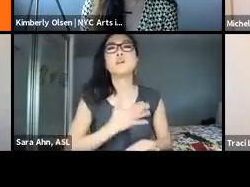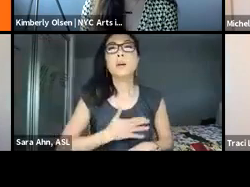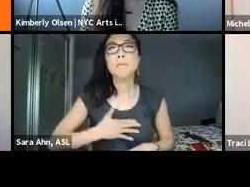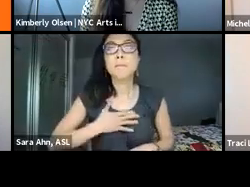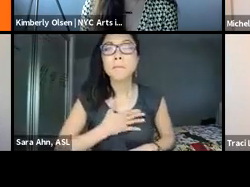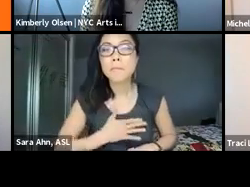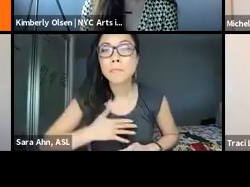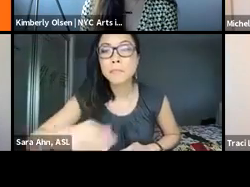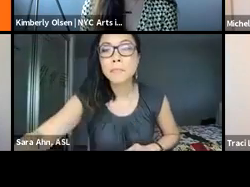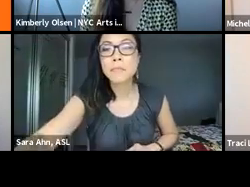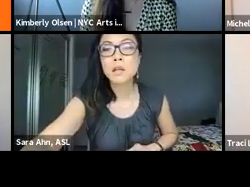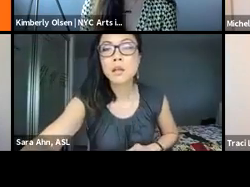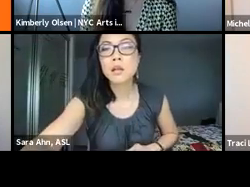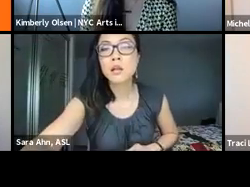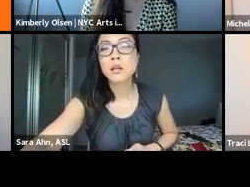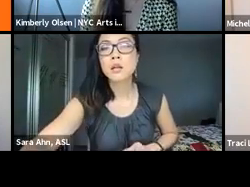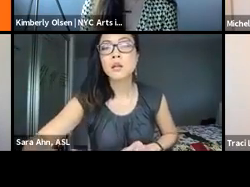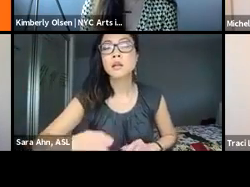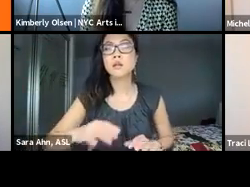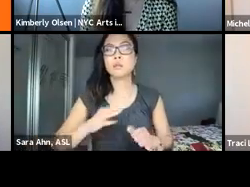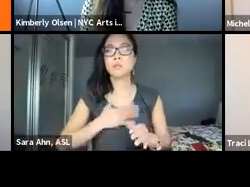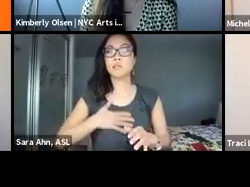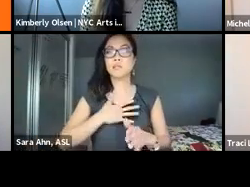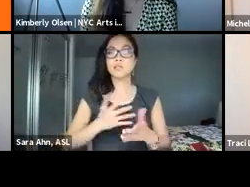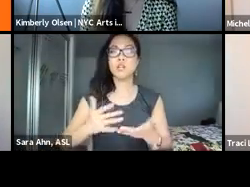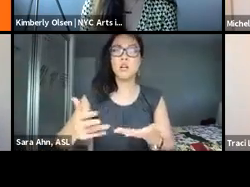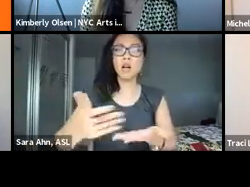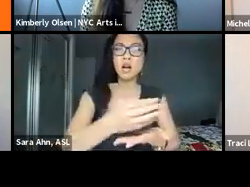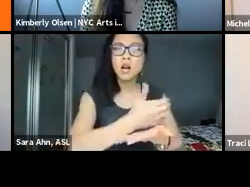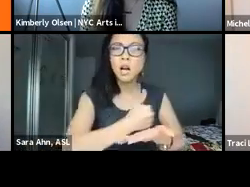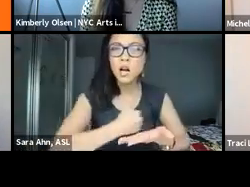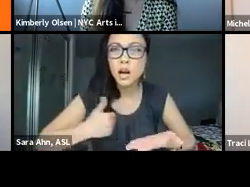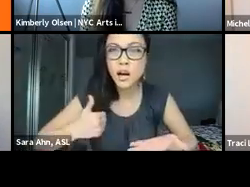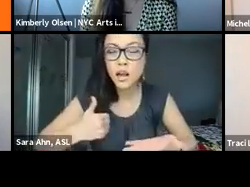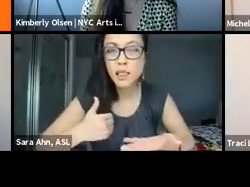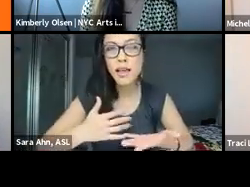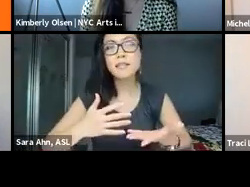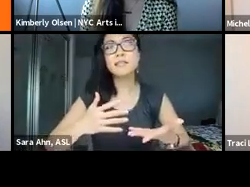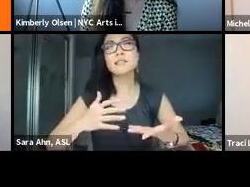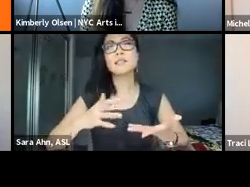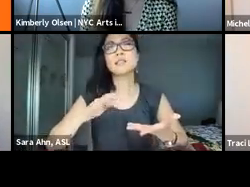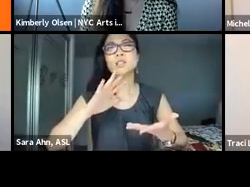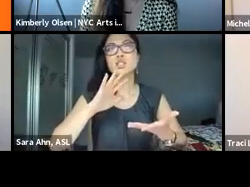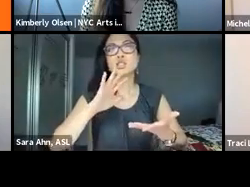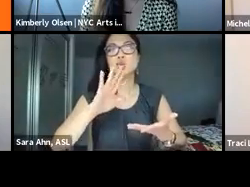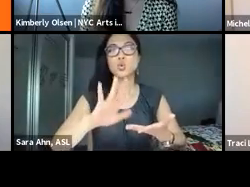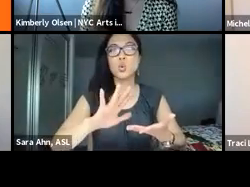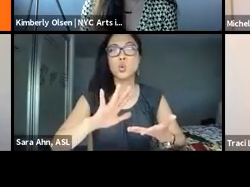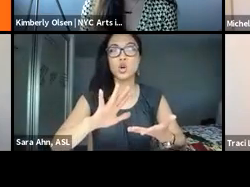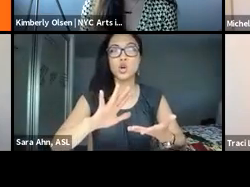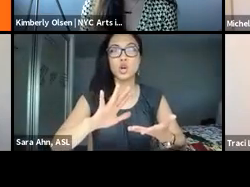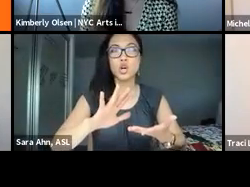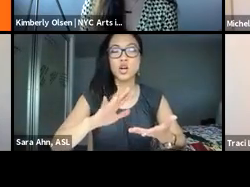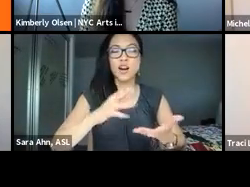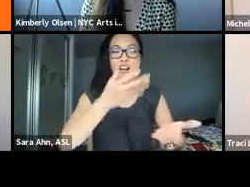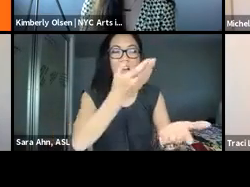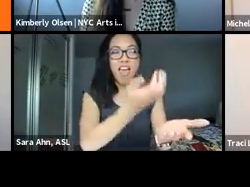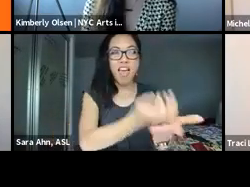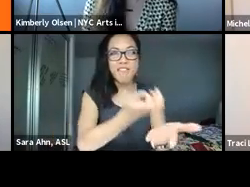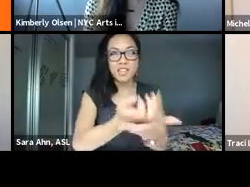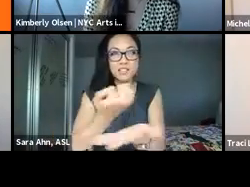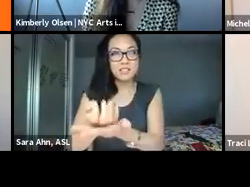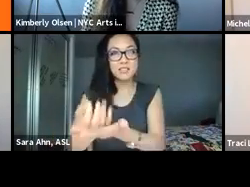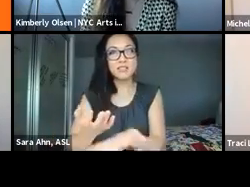you as a parent or instructor or beneficiary of all of these offerings, you can help us